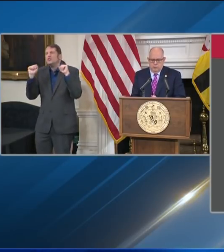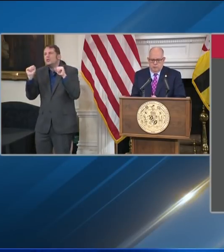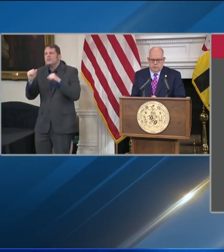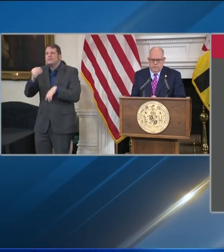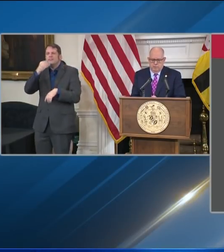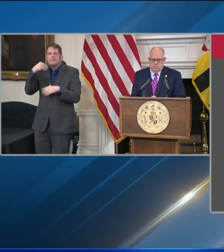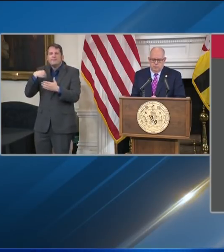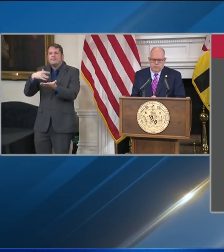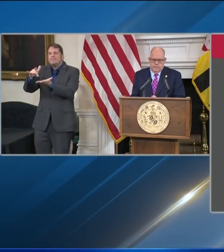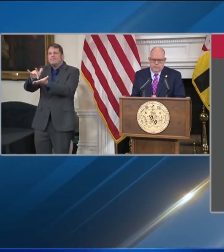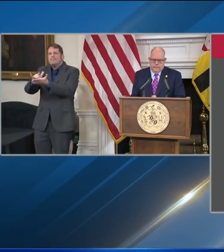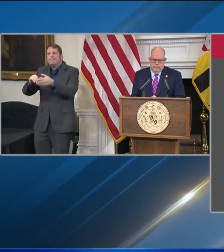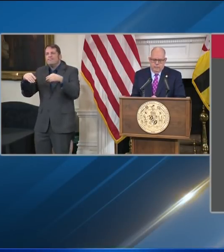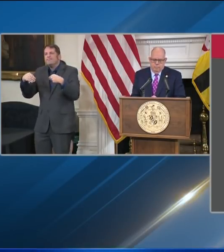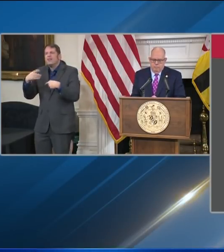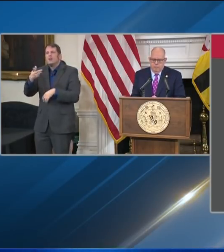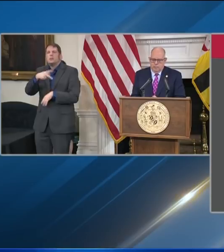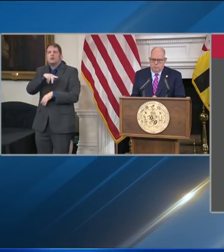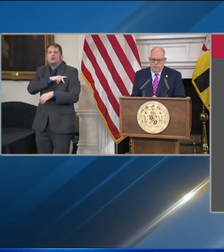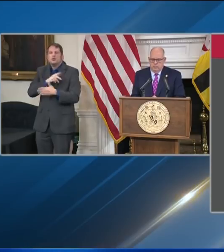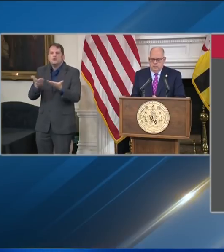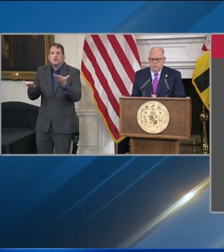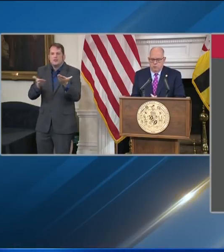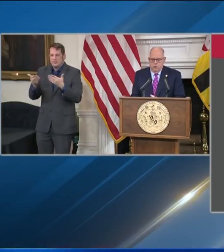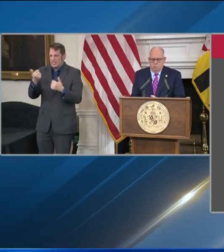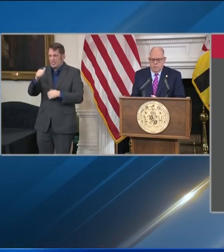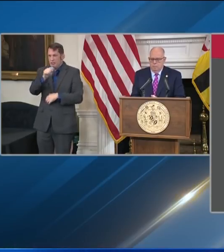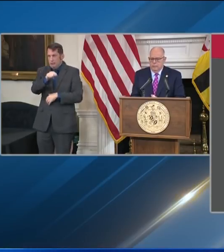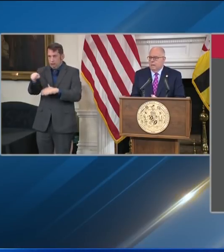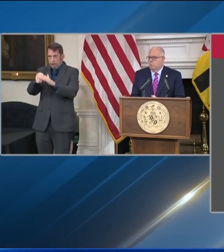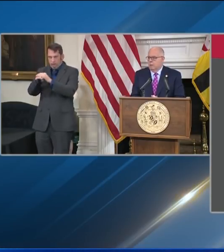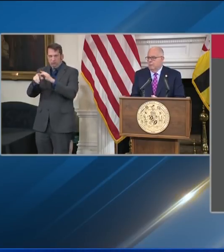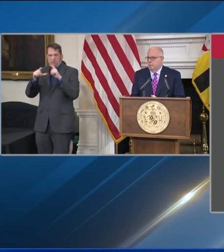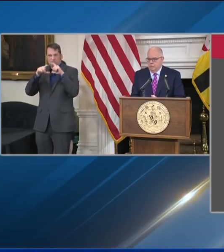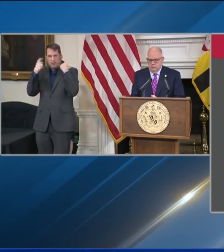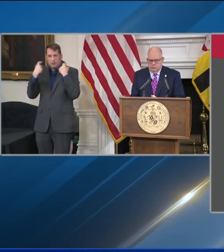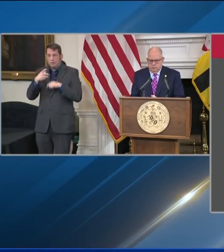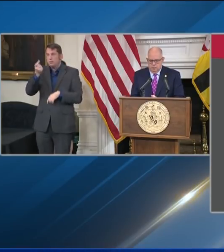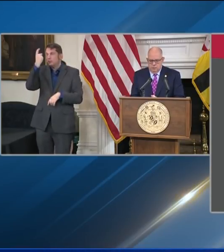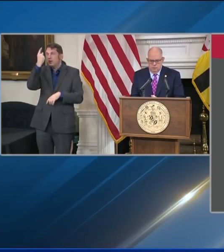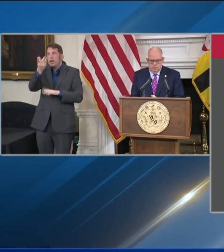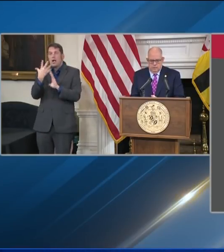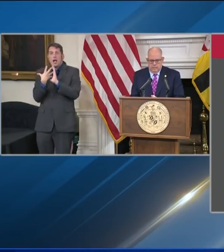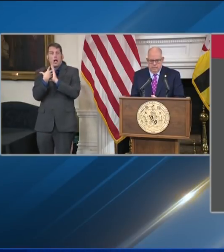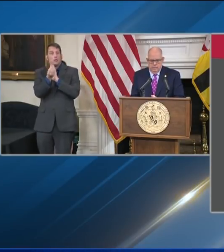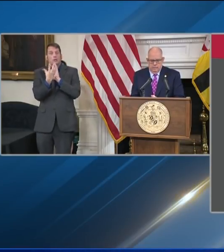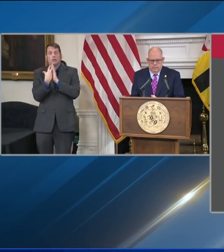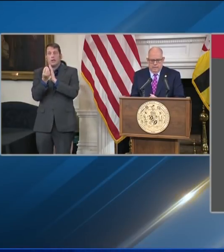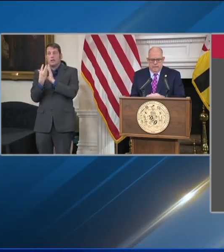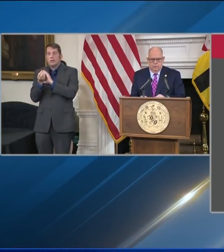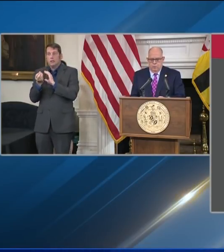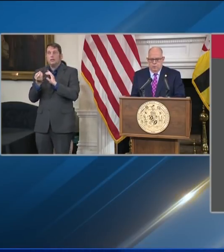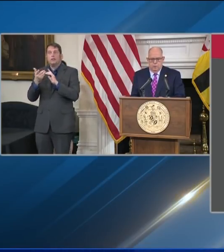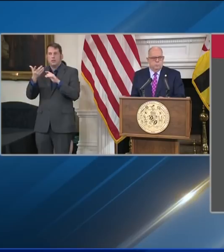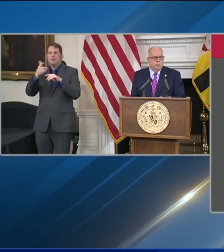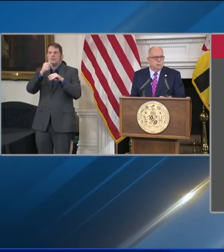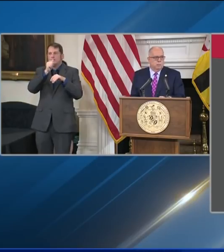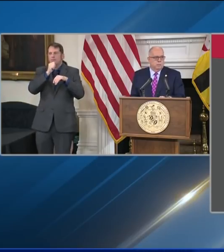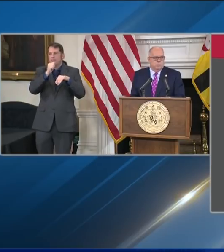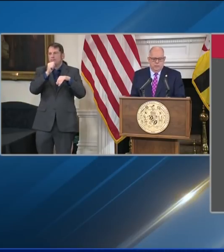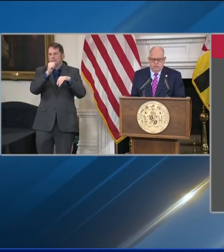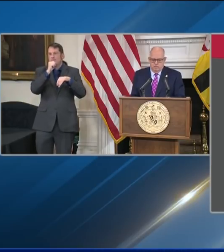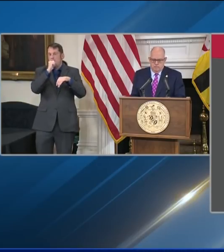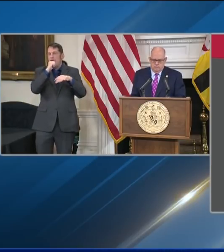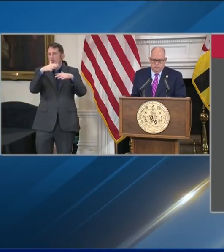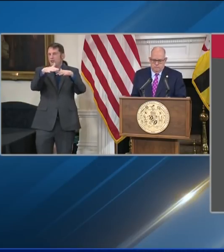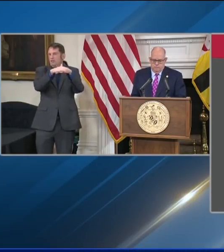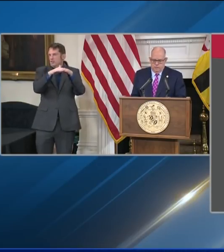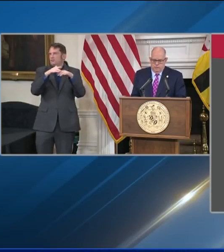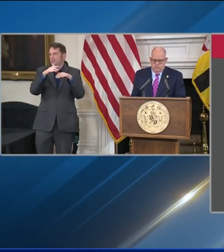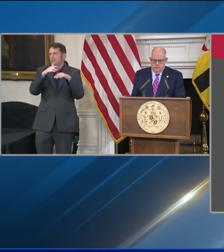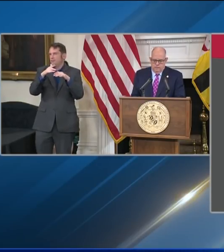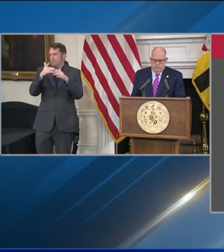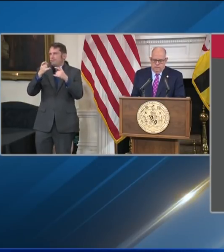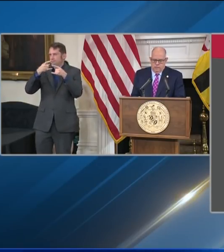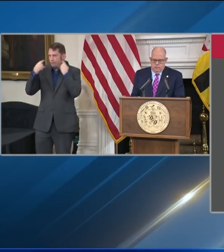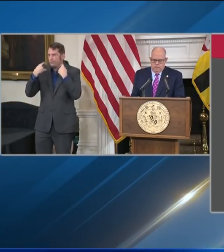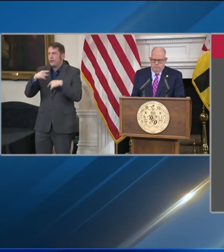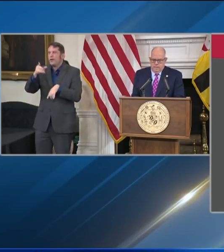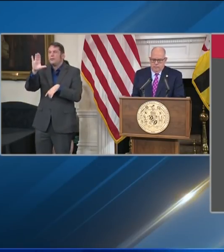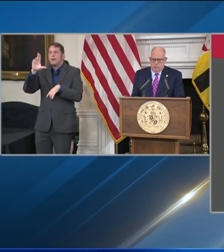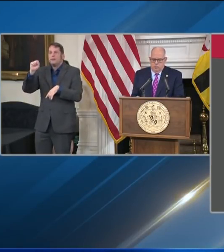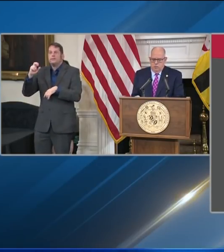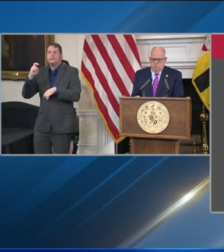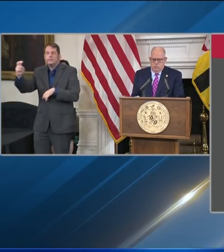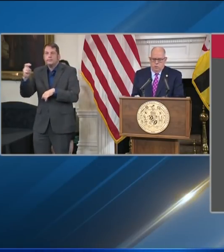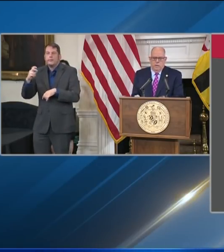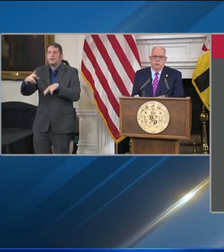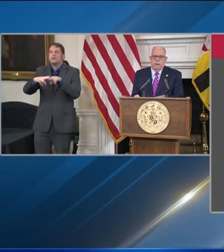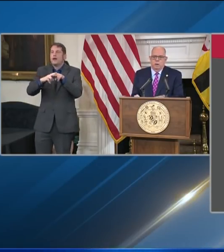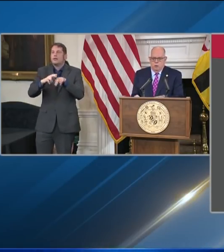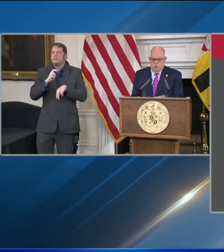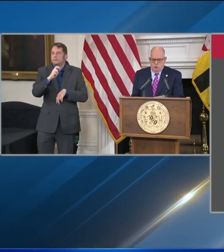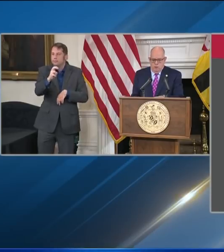ESTABLISHMENTS FITNESS CENTERS GROCERY STORES PHARMACIES PERSONAL SERVICES ESTABLISHMENT AND IN THE PUBLIC SPACES OF ALL PUBLIC AND PRIVATE BUSINESSES ACROSS THE STATE AND WHEN USING